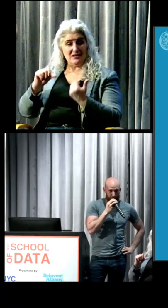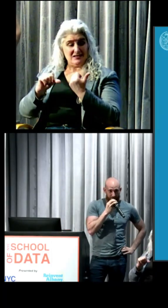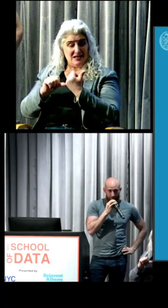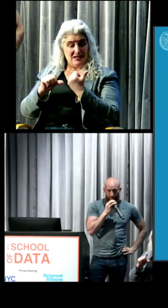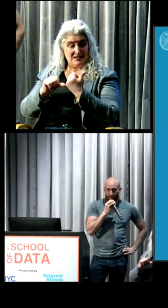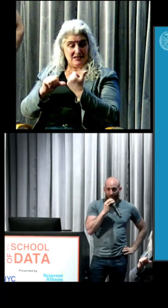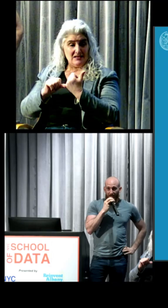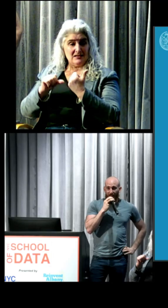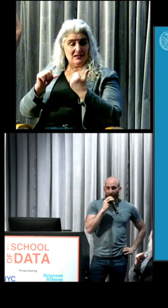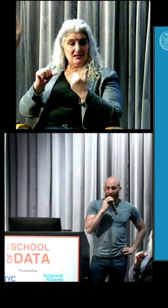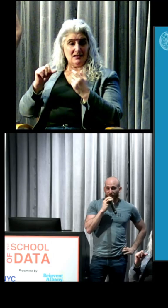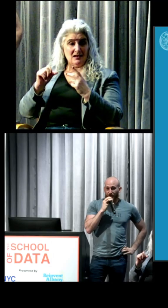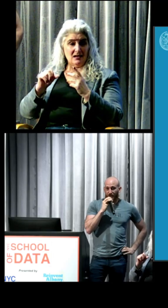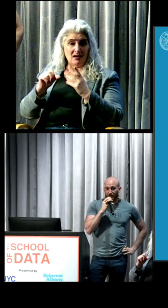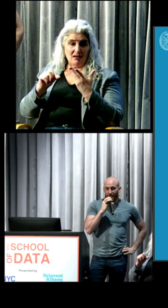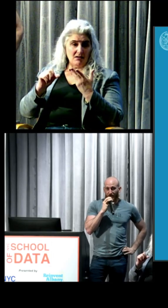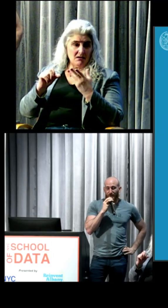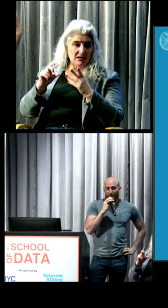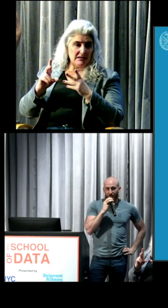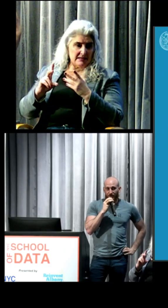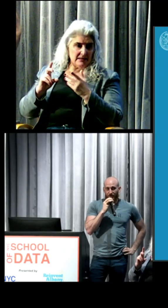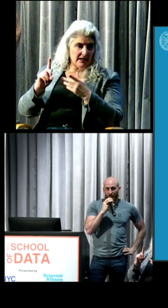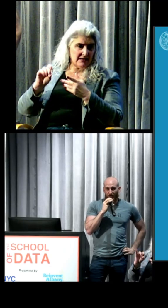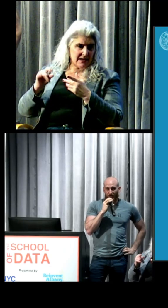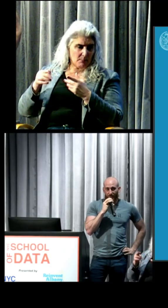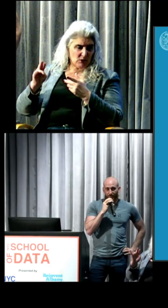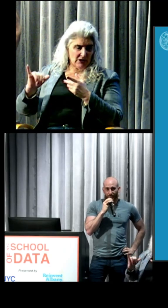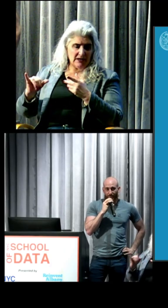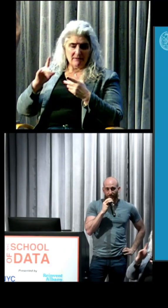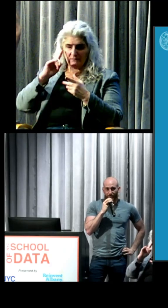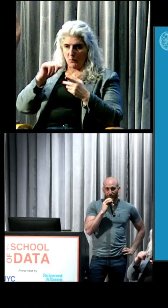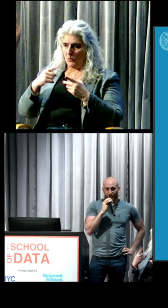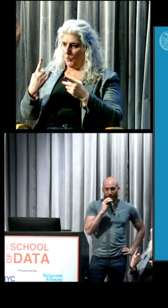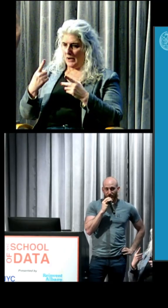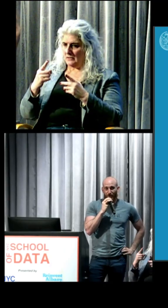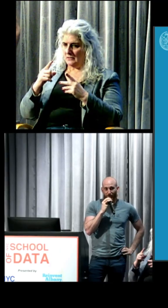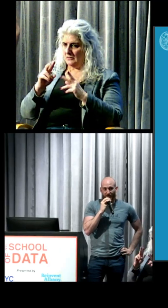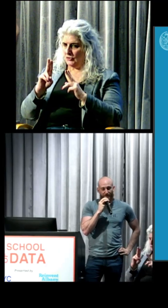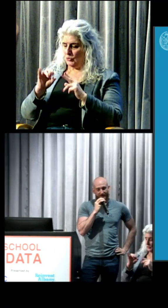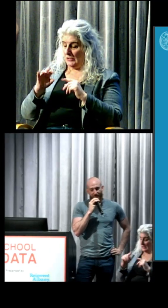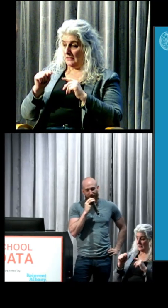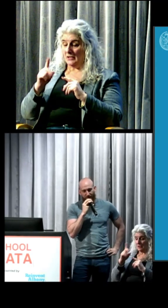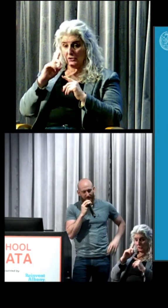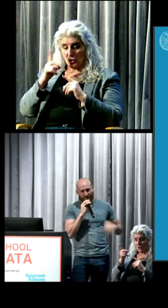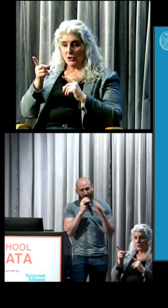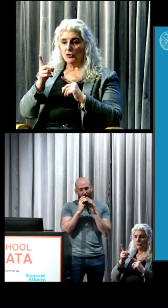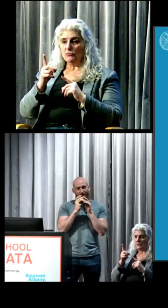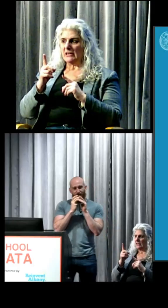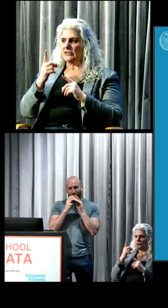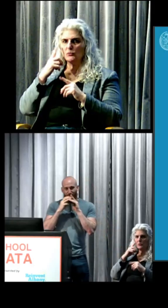manage this relationship between, on the one hand, sort of complexity and rigor and authenticity, right?